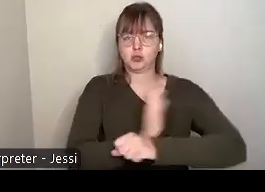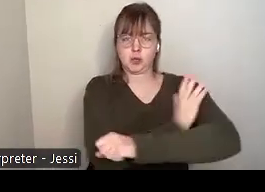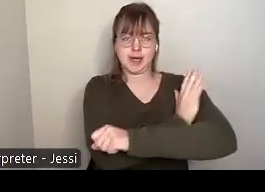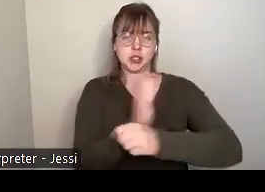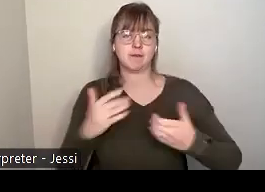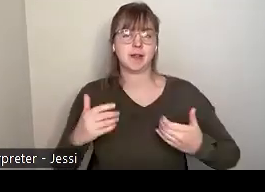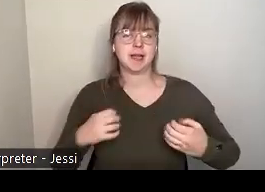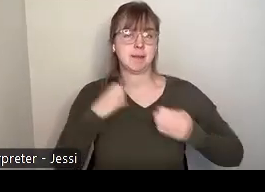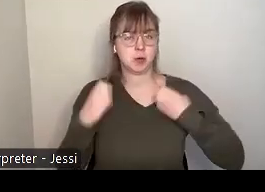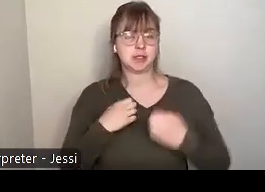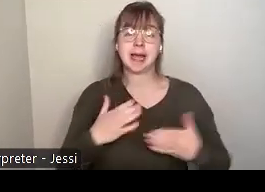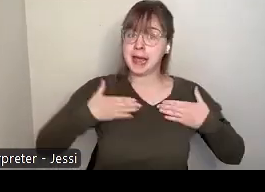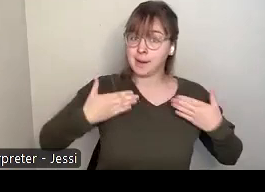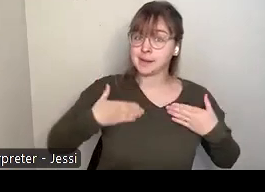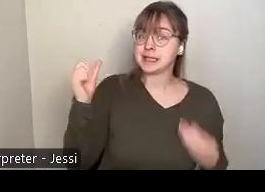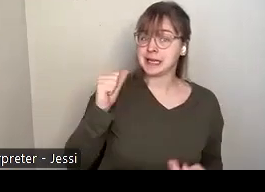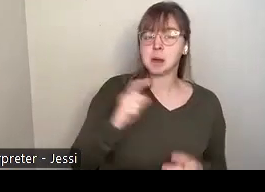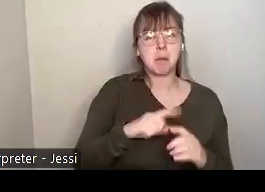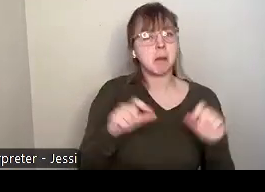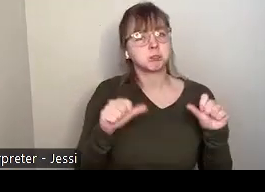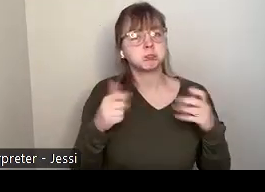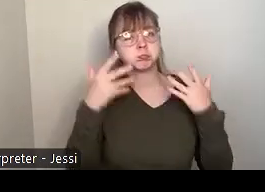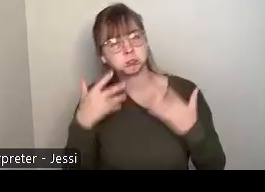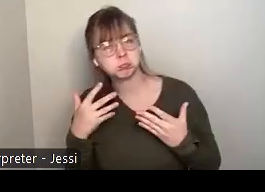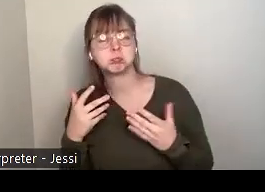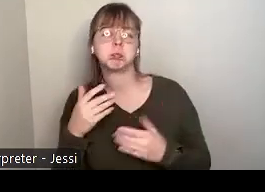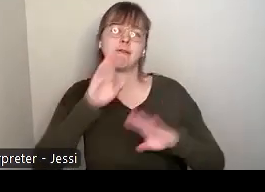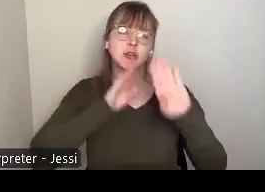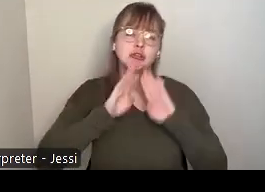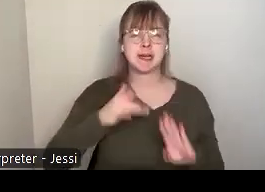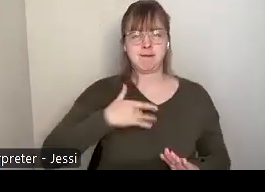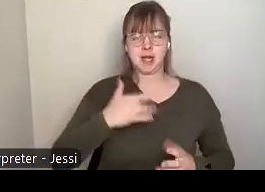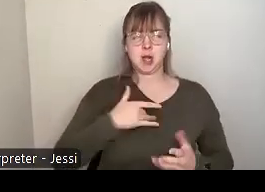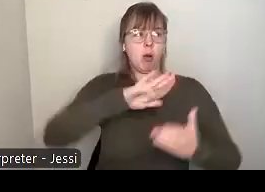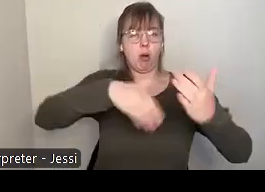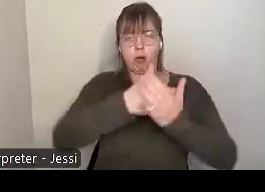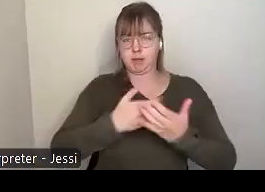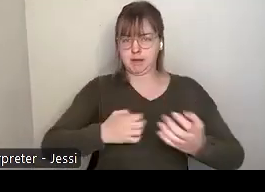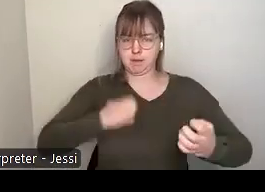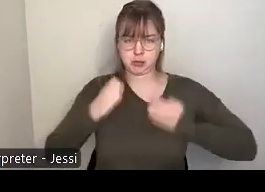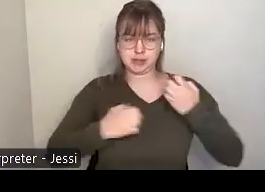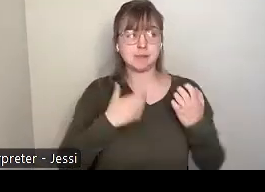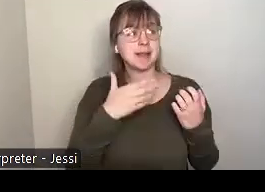but also be able to be sad and frustrated and to be able to explore their environment and learn so